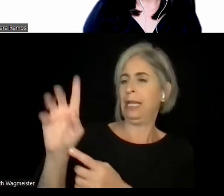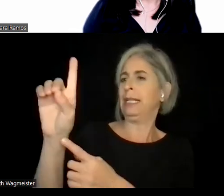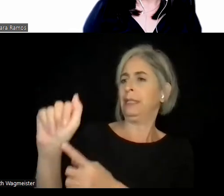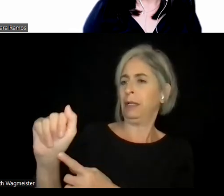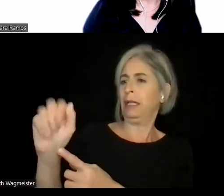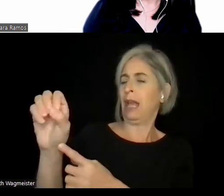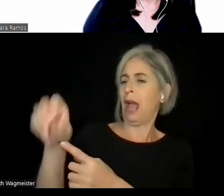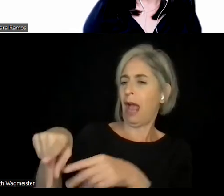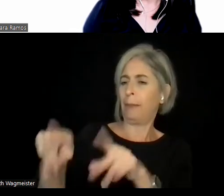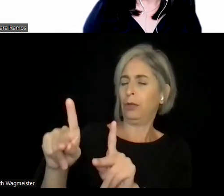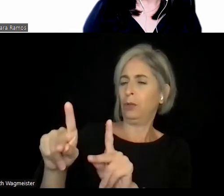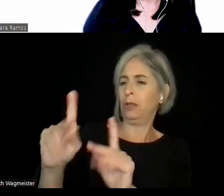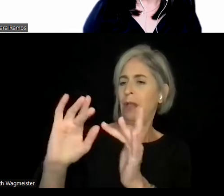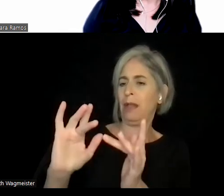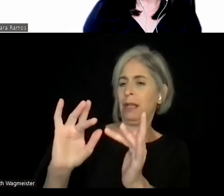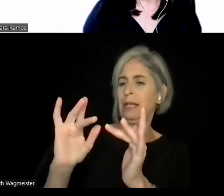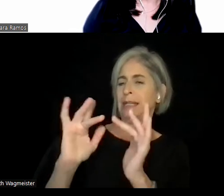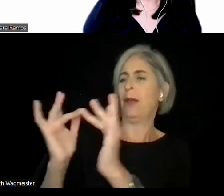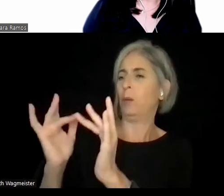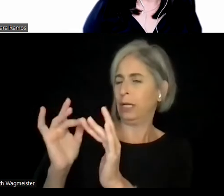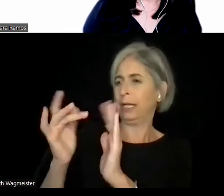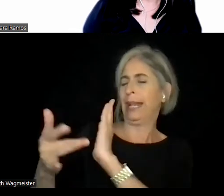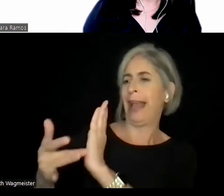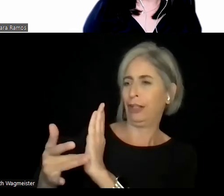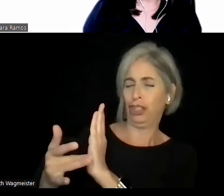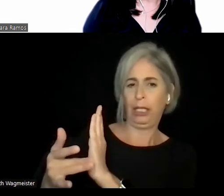of Washington we have the do it program, do it stem